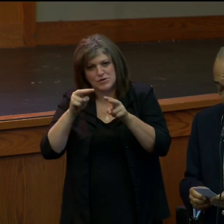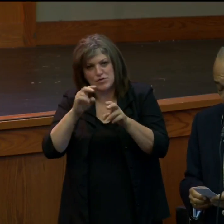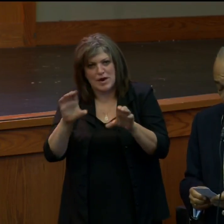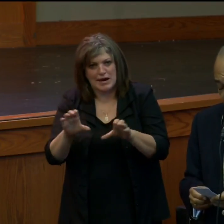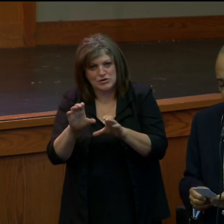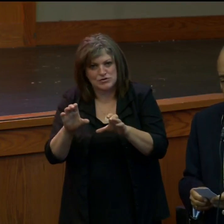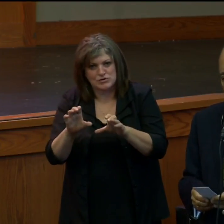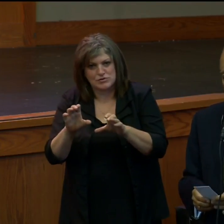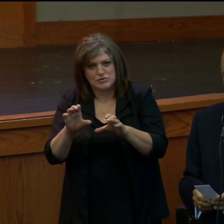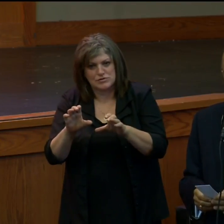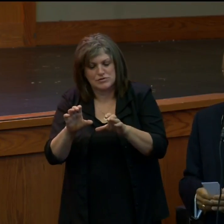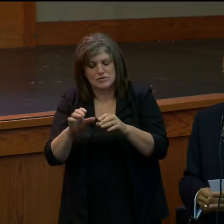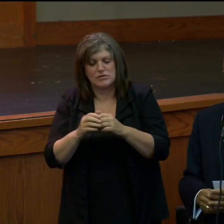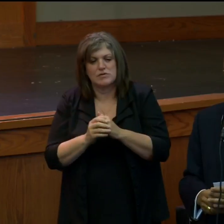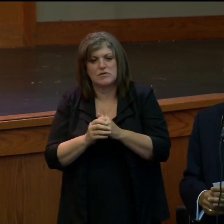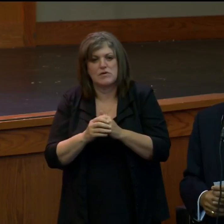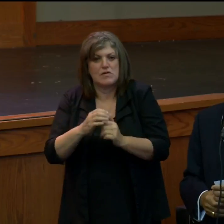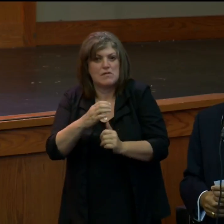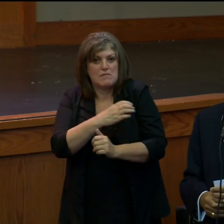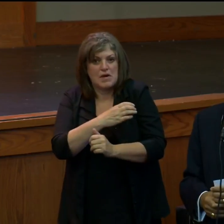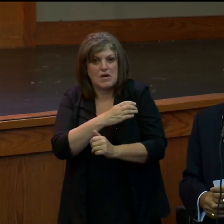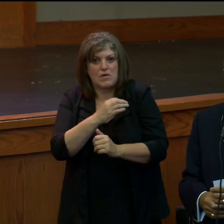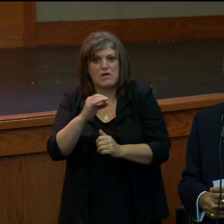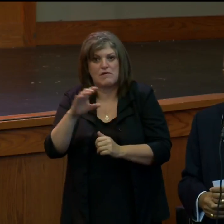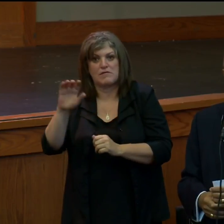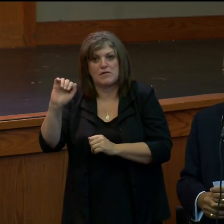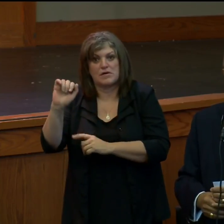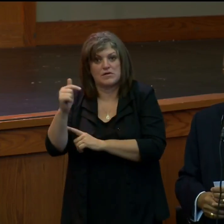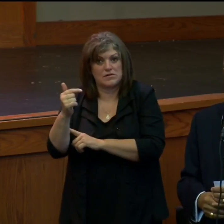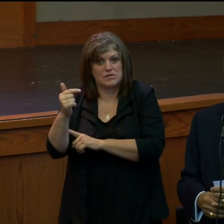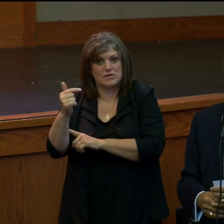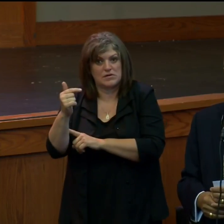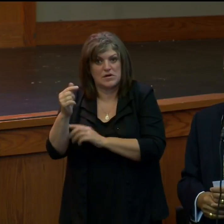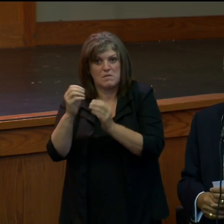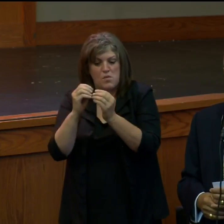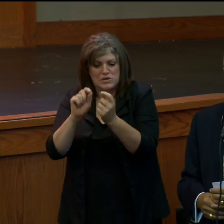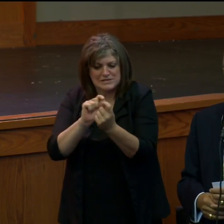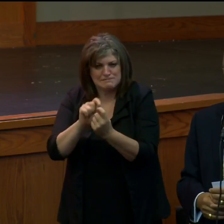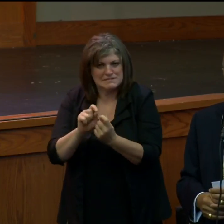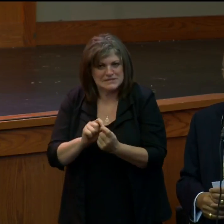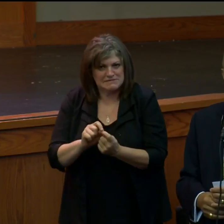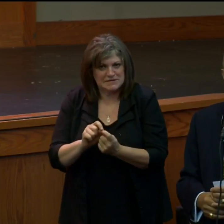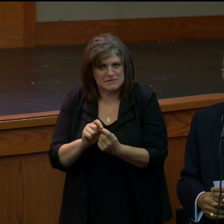THAT THE POWER OF THE ATTORNEY GENERAL BE MORE SPECIFIC.